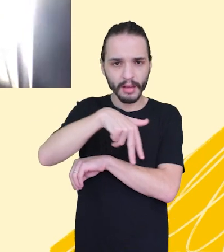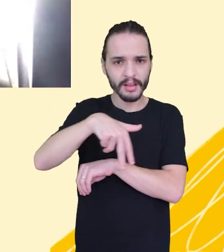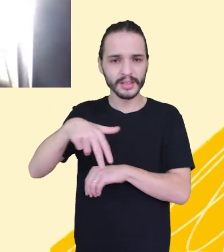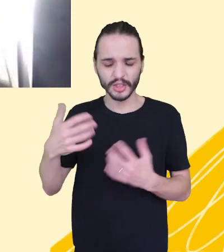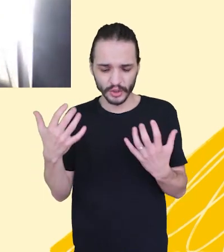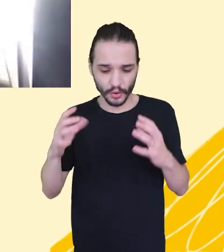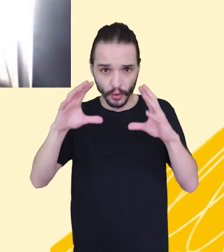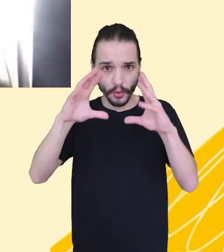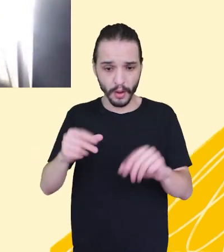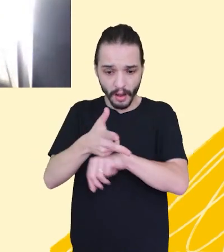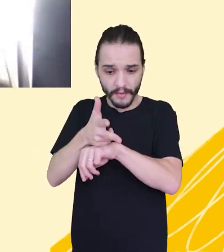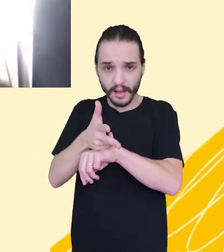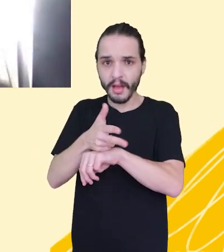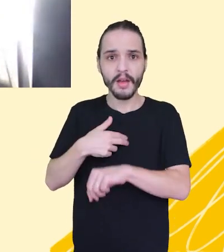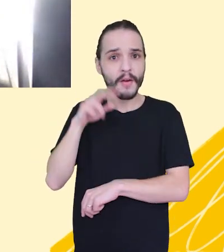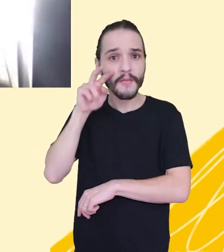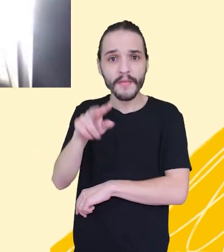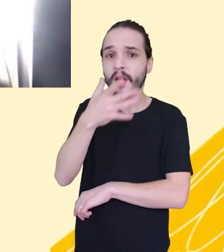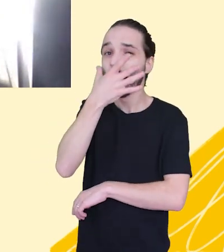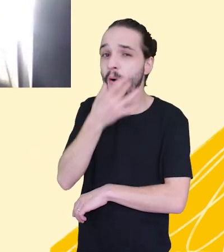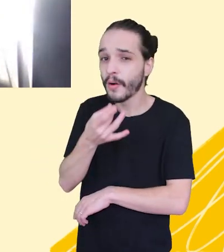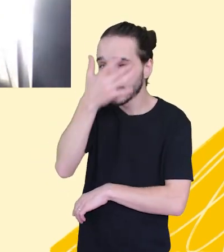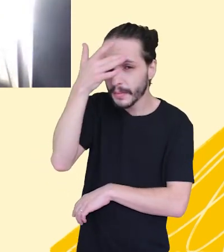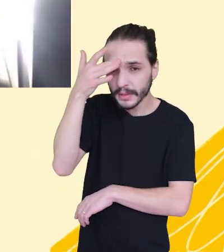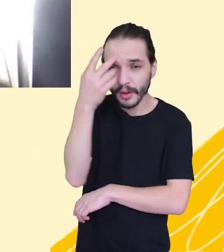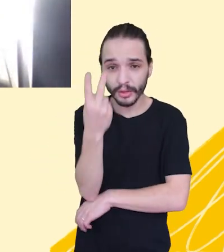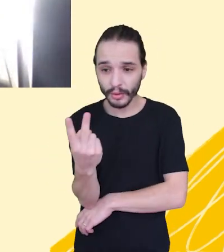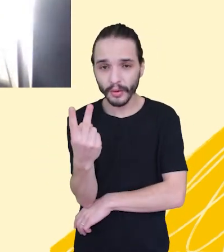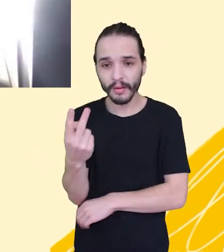I would see the face of the other person. It would be completely another scene.